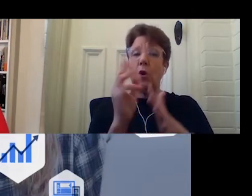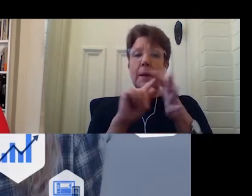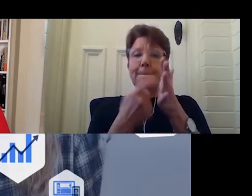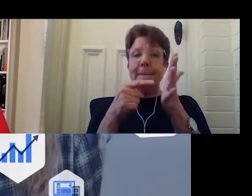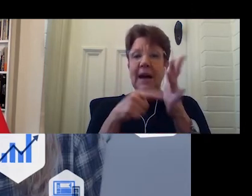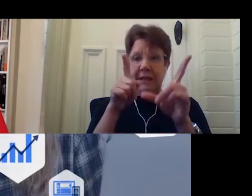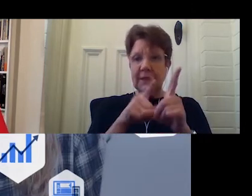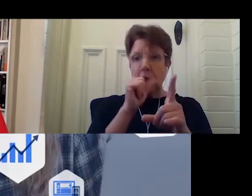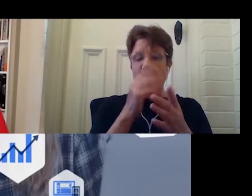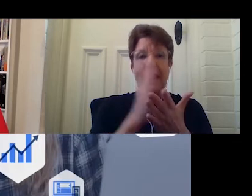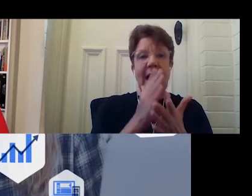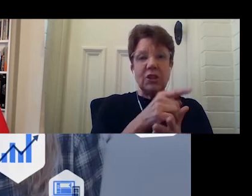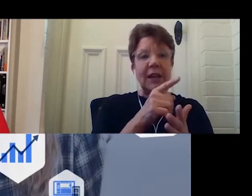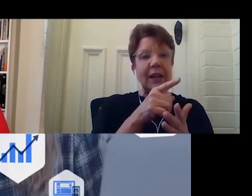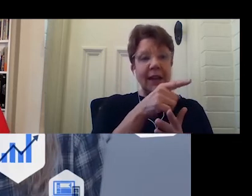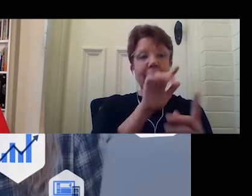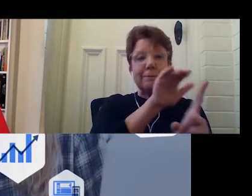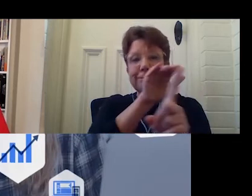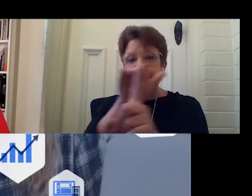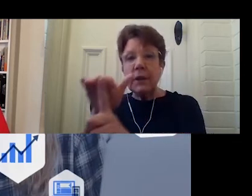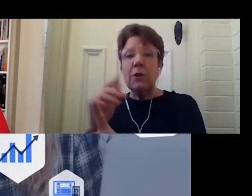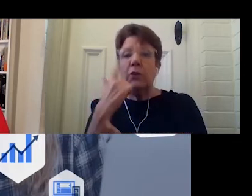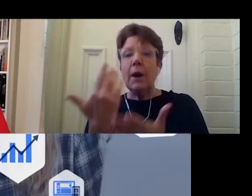more about social media. I'll discuss some of those in a minute.